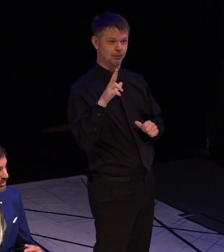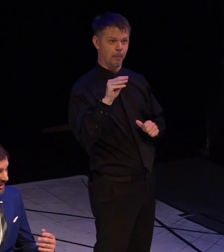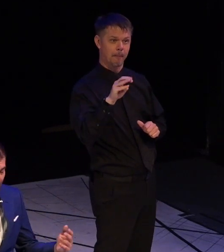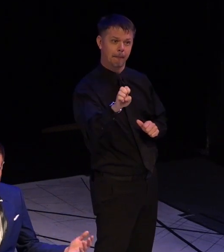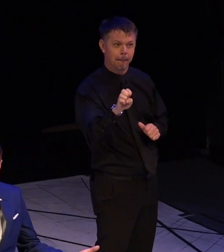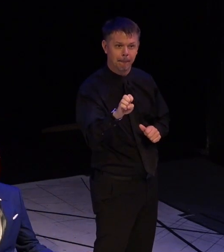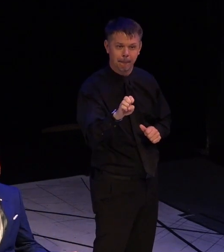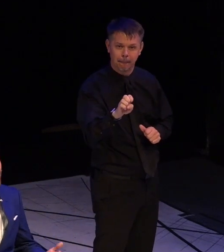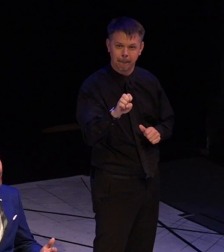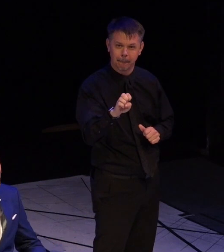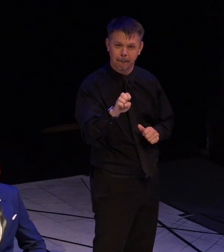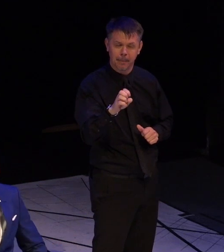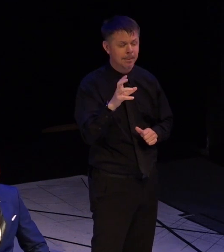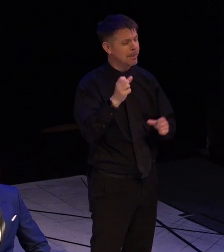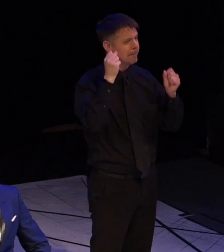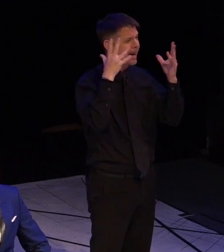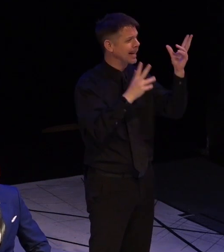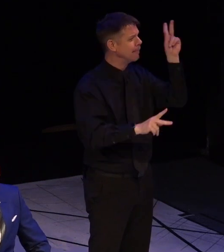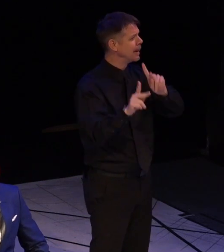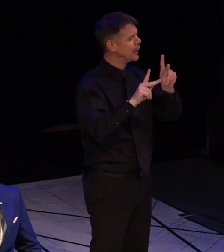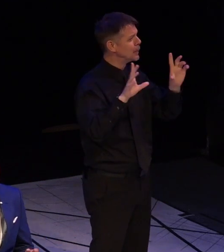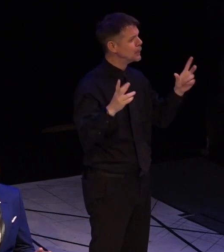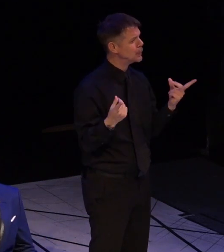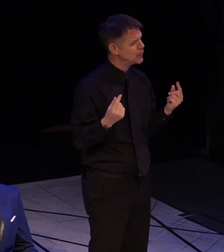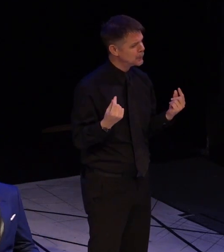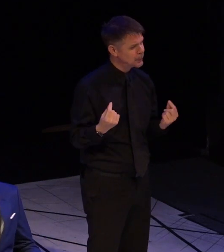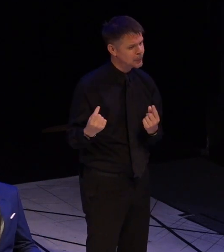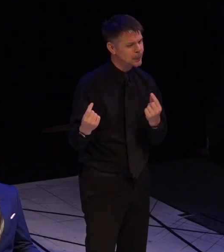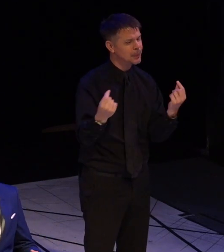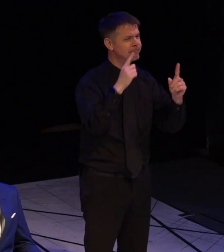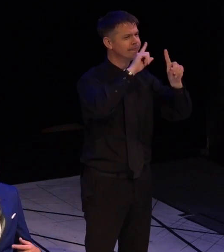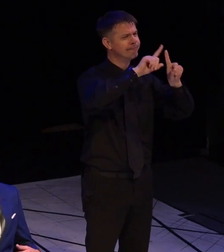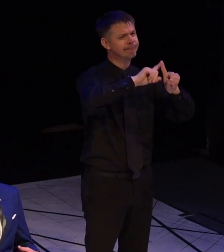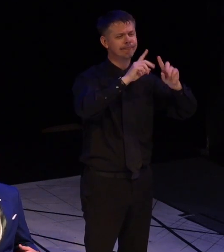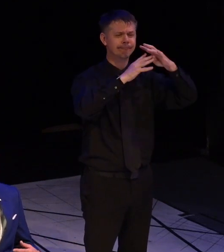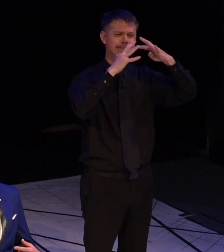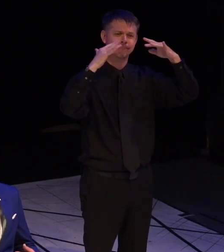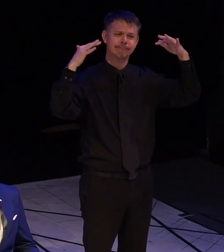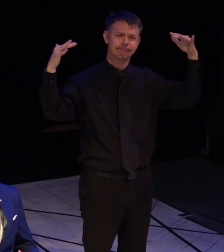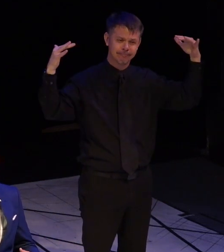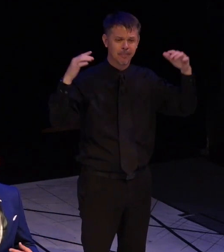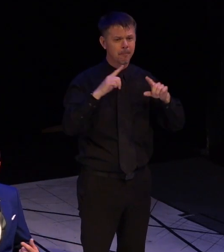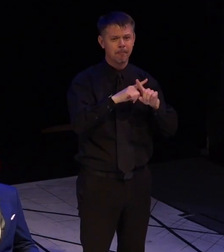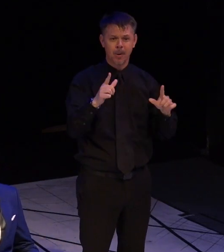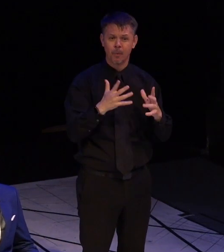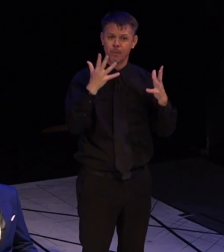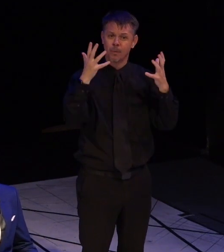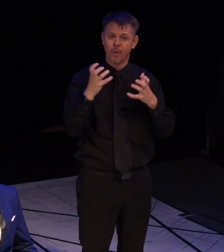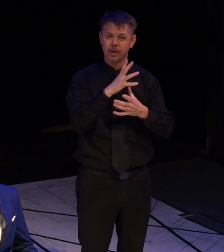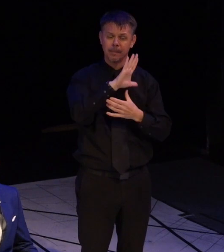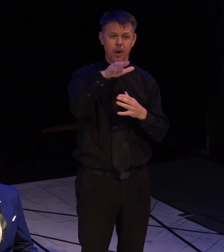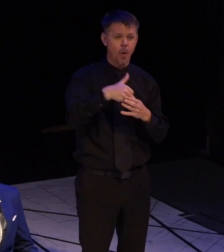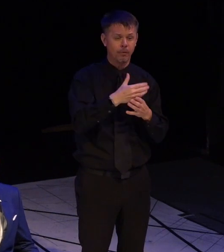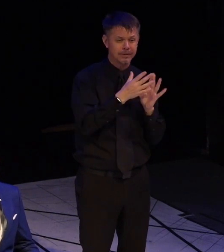There's a lot of people out there doing different types of things, and not only that, but we want to be in all different types of relationships.